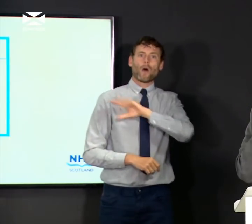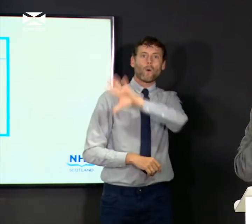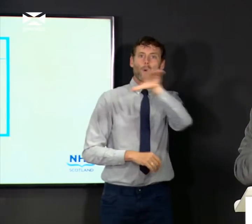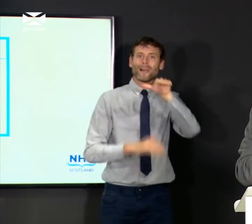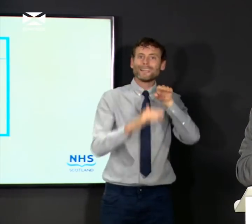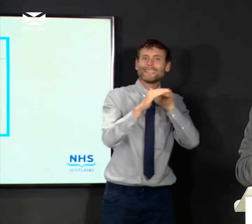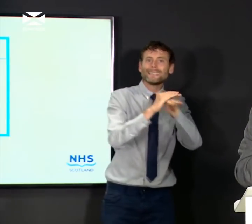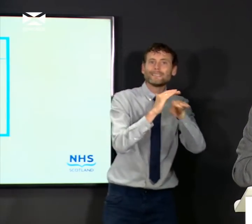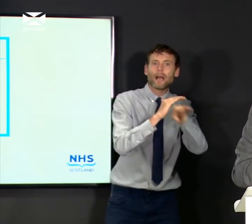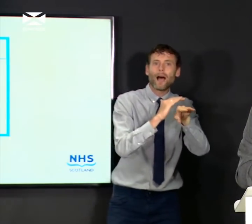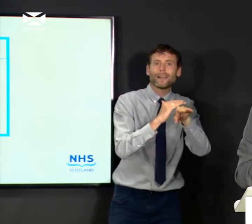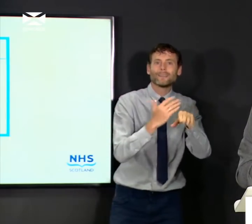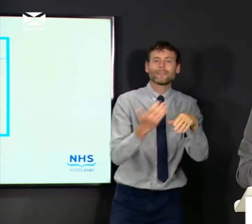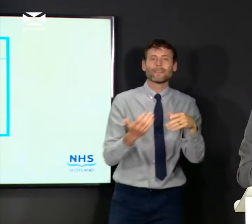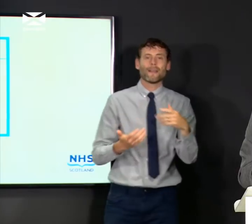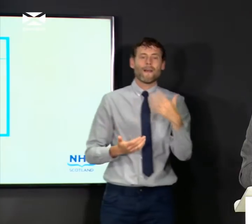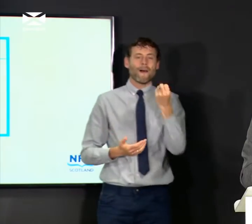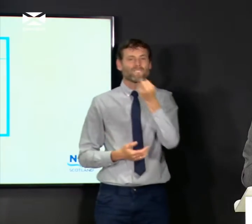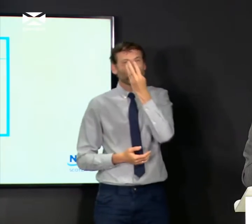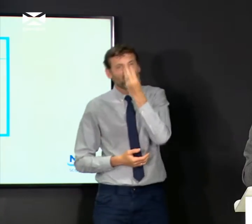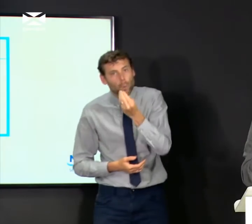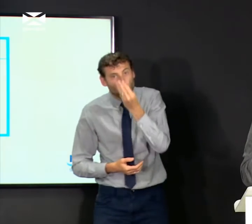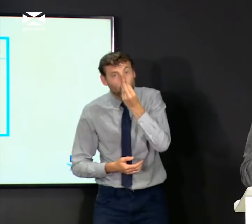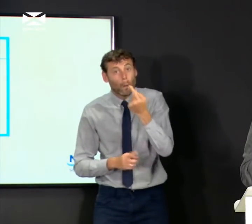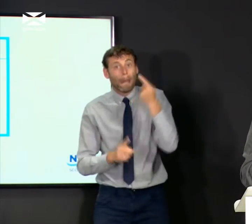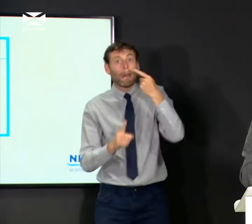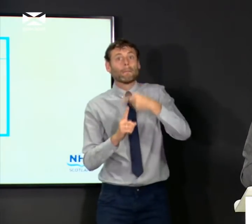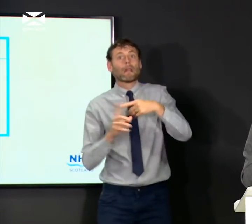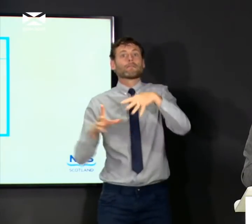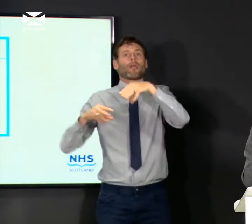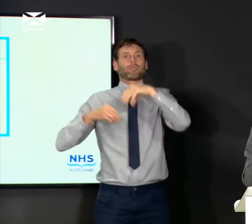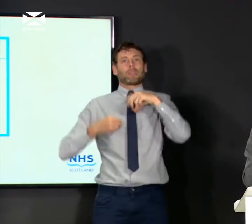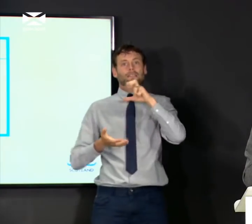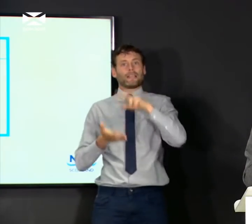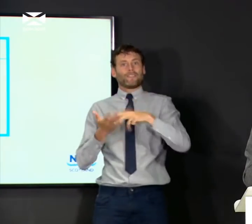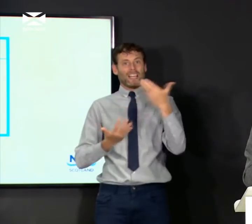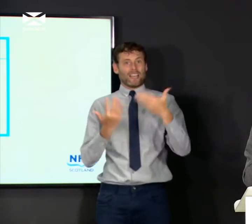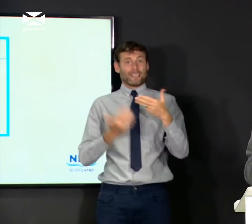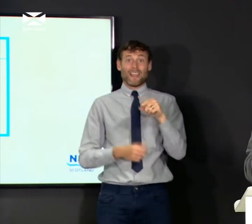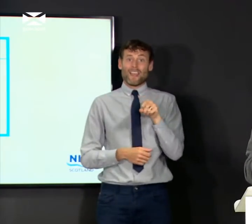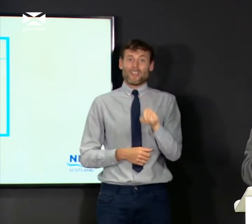flu overlaid on top of COVID, and things get a little more complex in the winter. That's